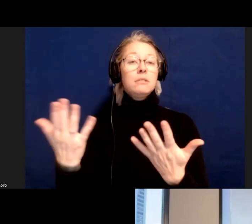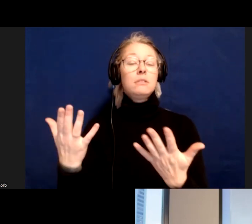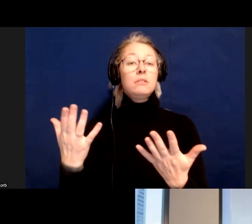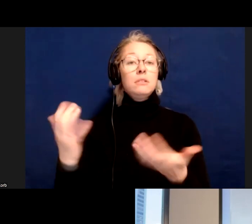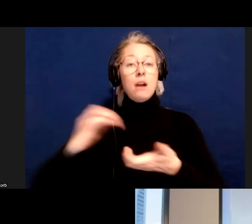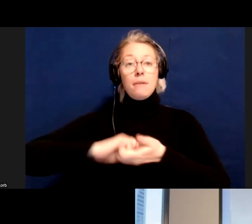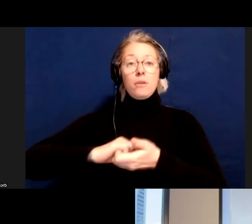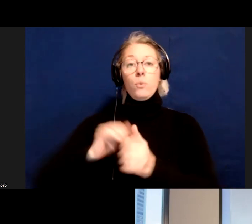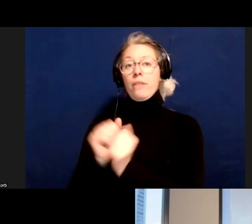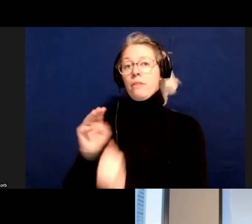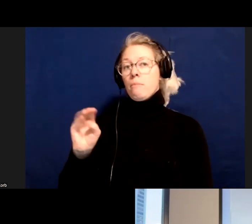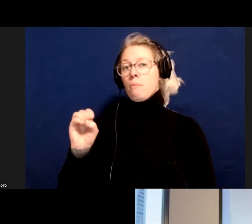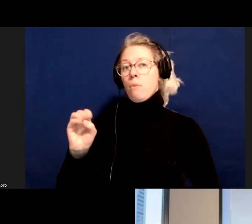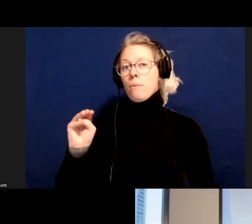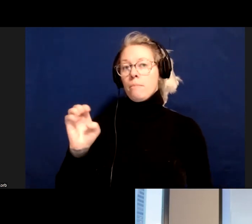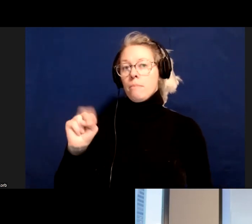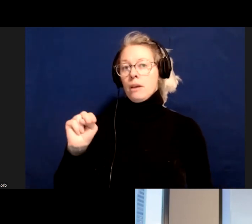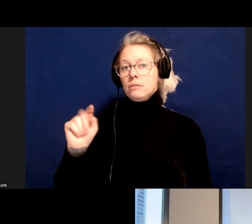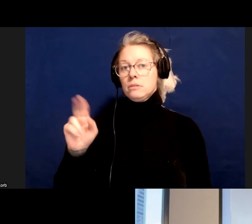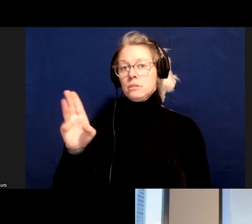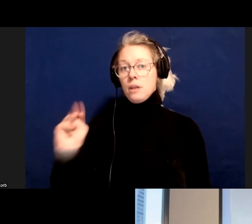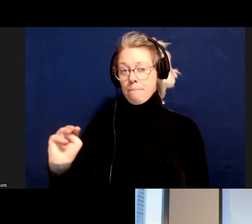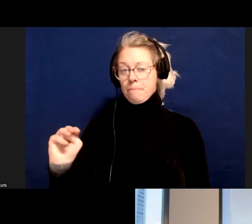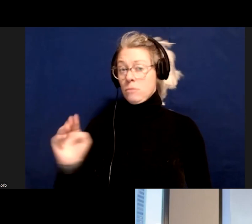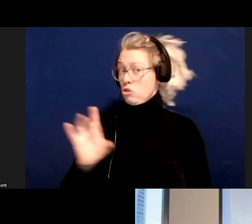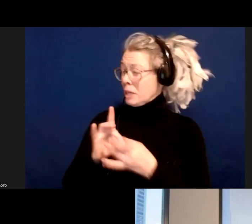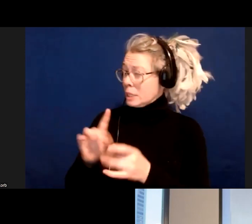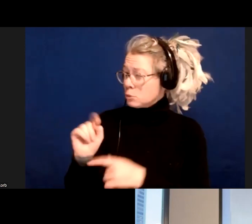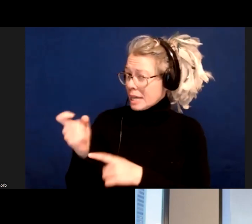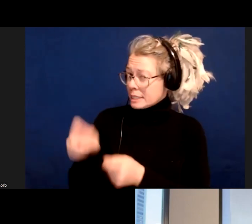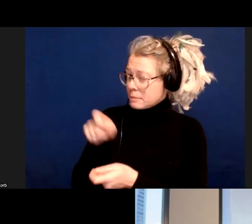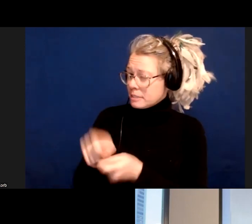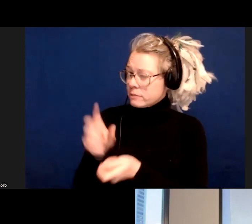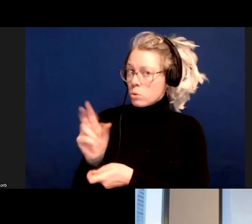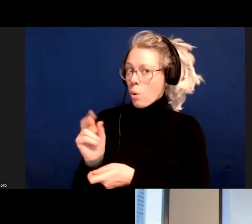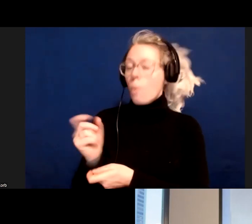Momentum. I don't believe it's touching specifically on taxes, but that is a great opportunity